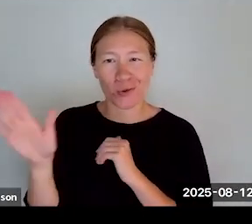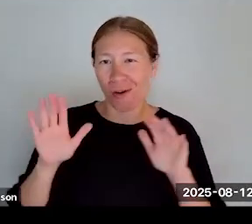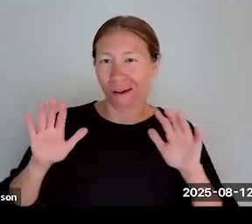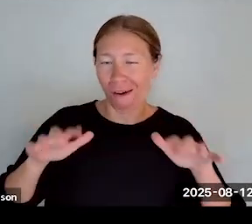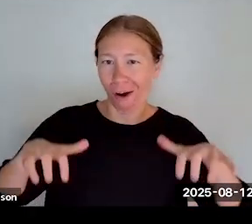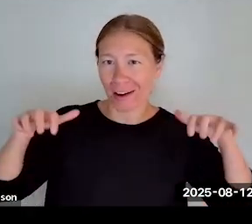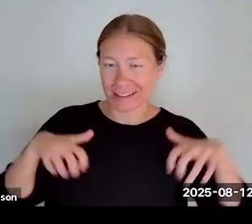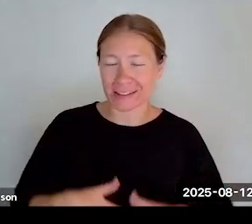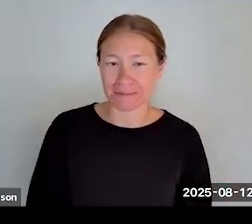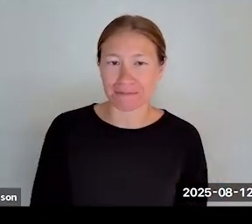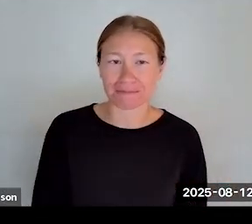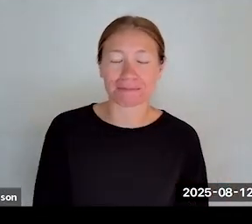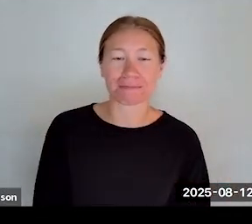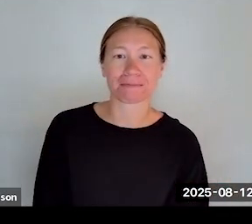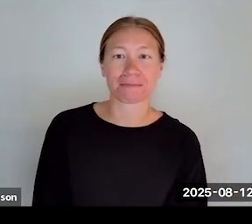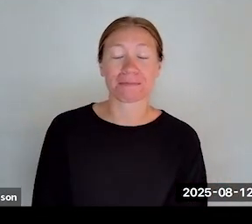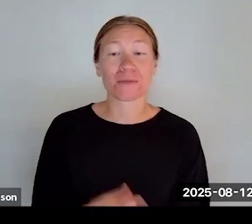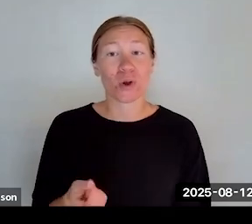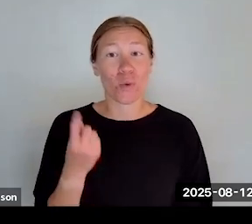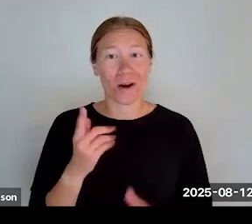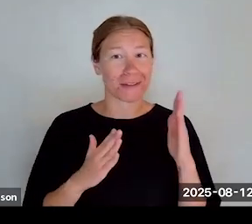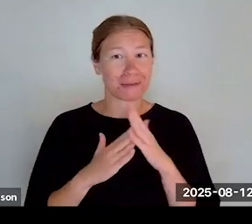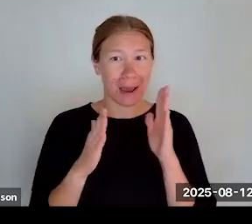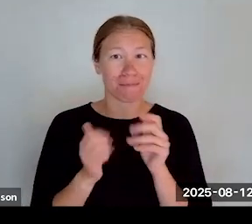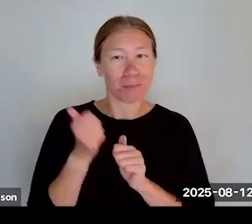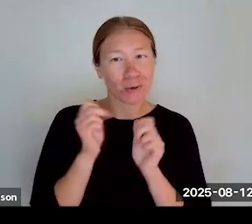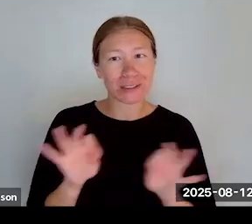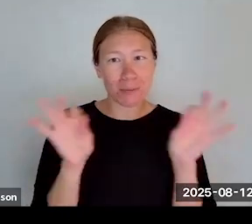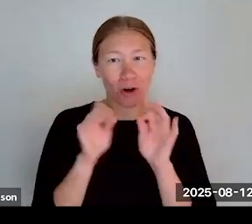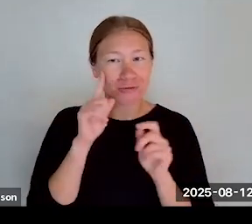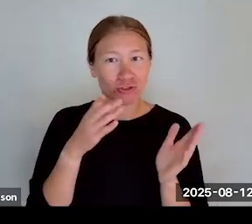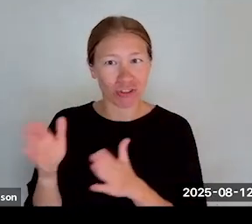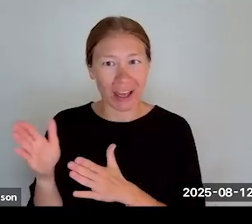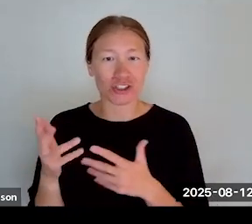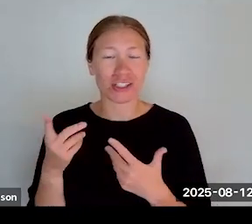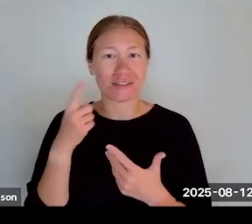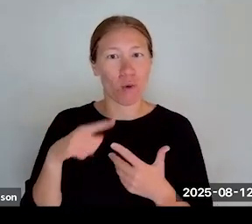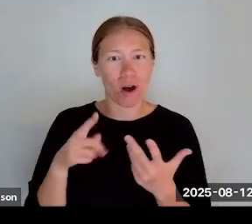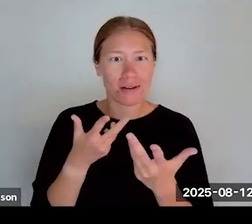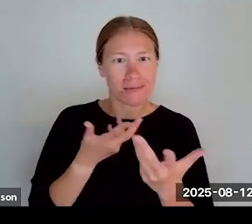One of the most important strategies for effective communication is practicing active listening.